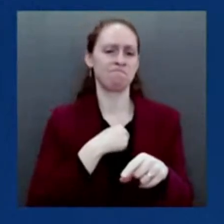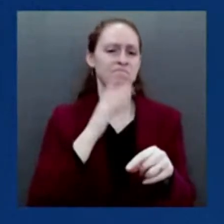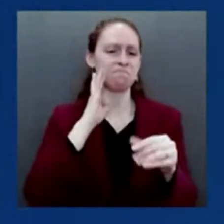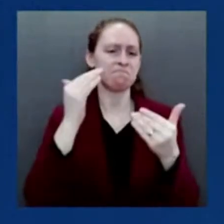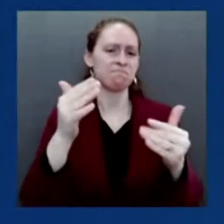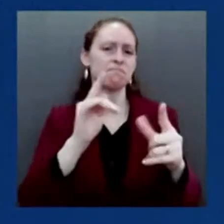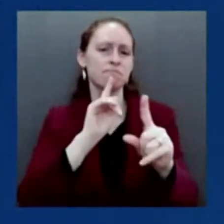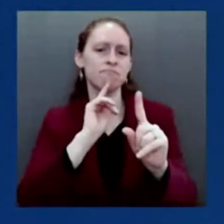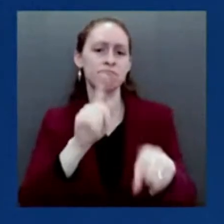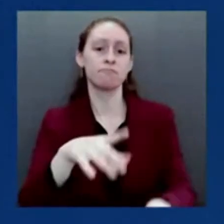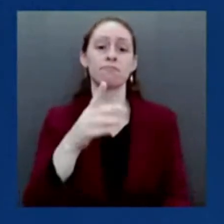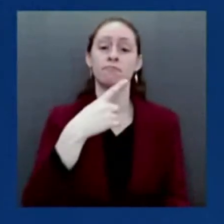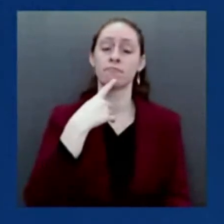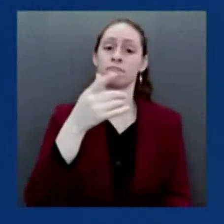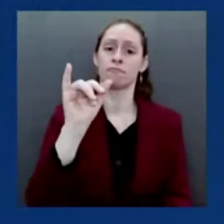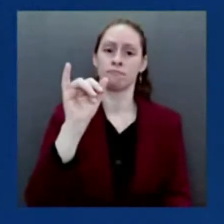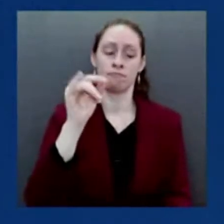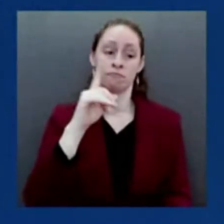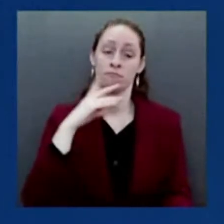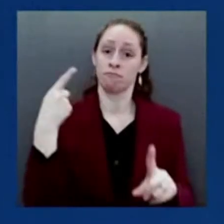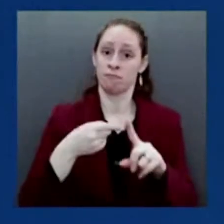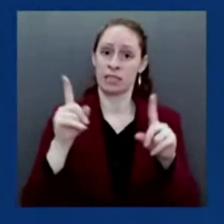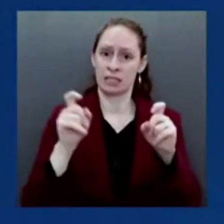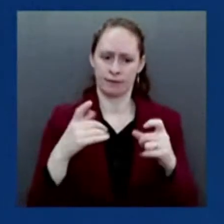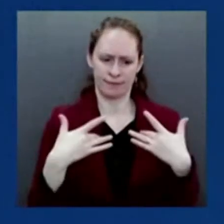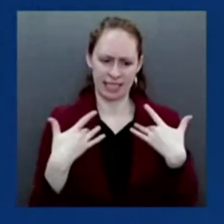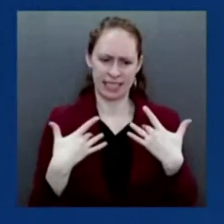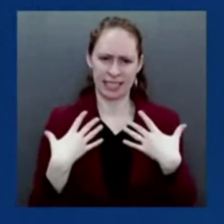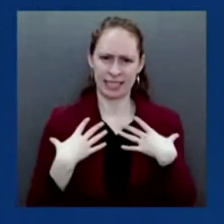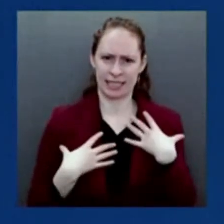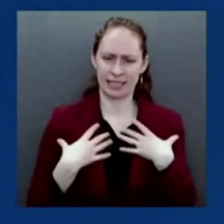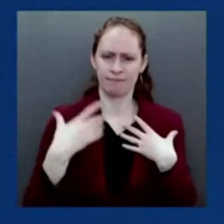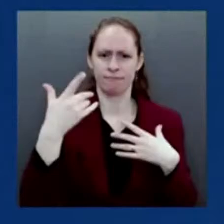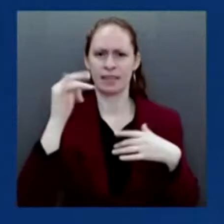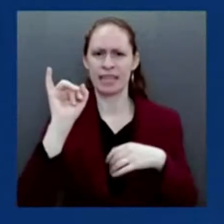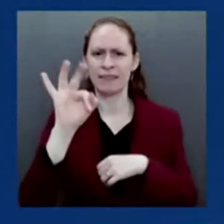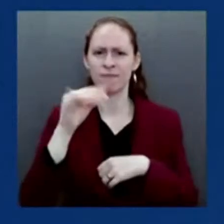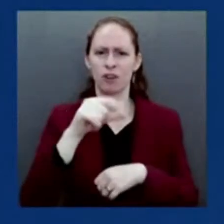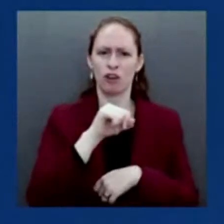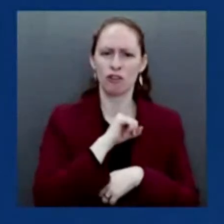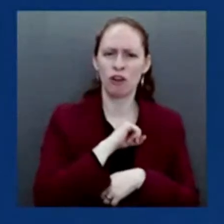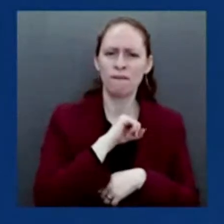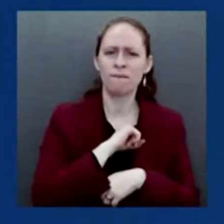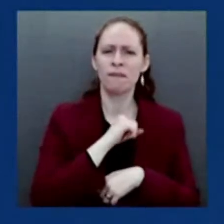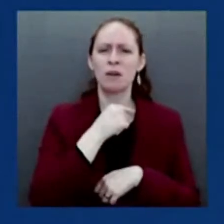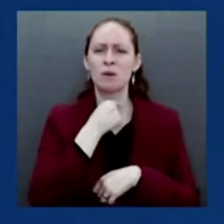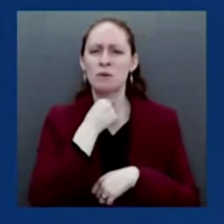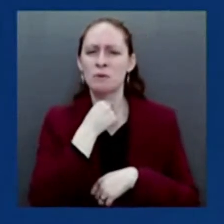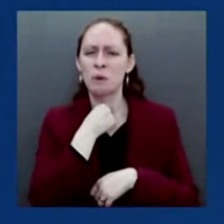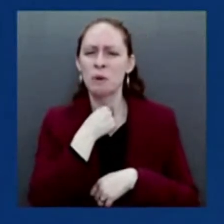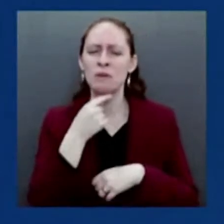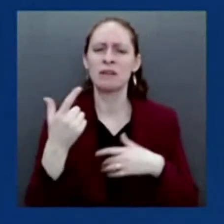WILENSKY FIRST. WHEN AMERICANS SHOULD TEST? SIMPLY PUT, AMERICANS SHOULD TAKE A TEST WHEN THEY HAVE SYMPTOMS THAT APPEAR TO BE COVID-19.